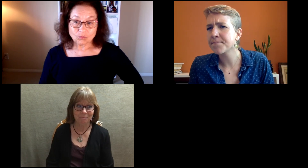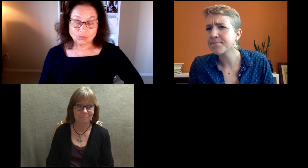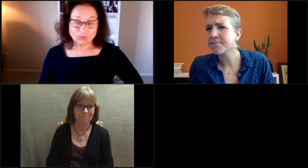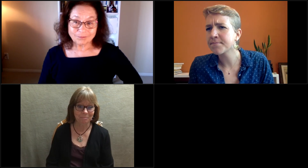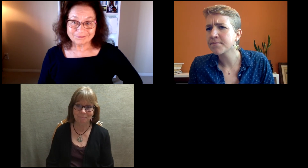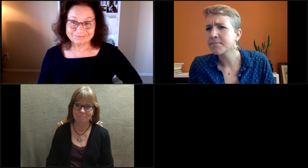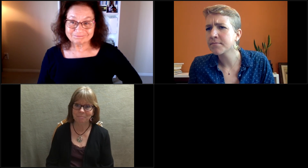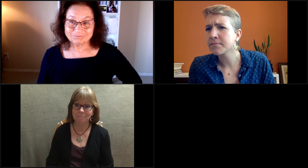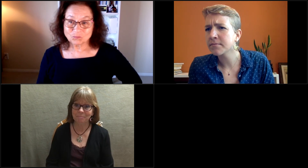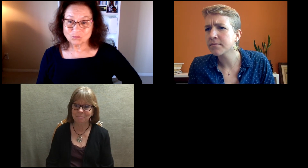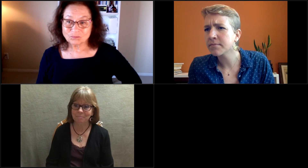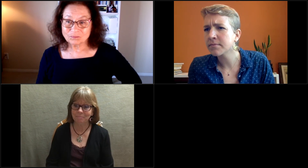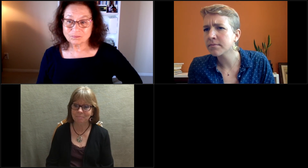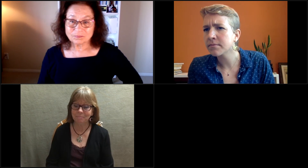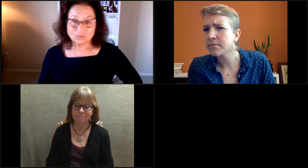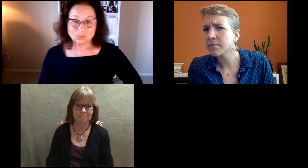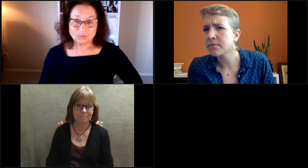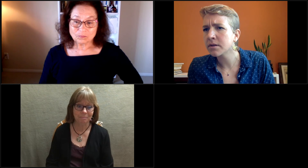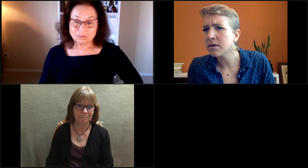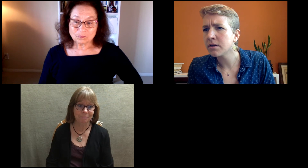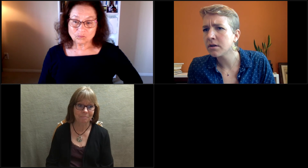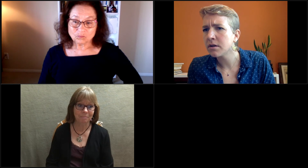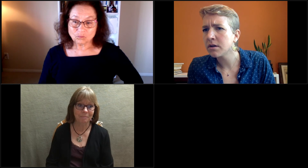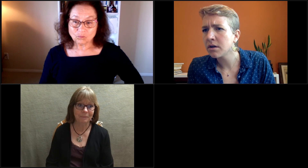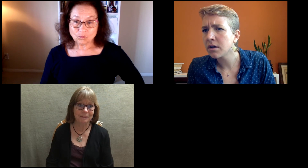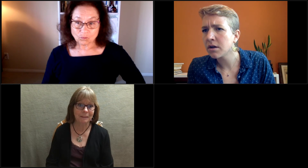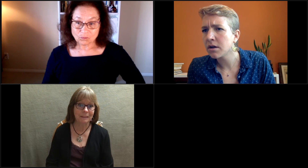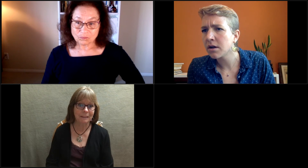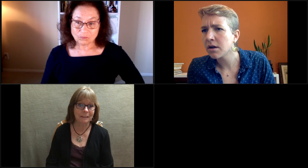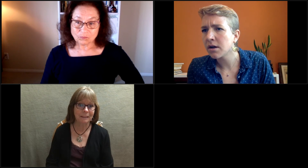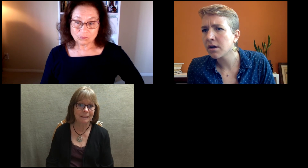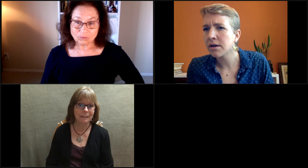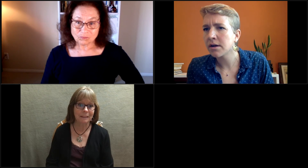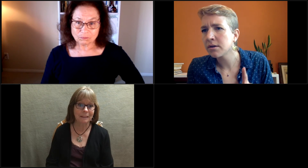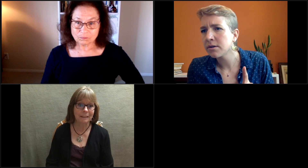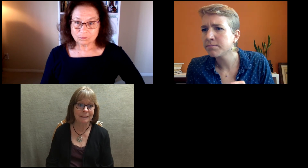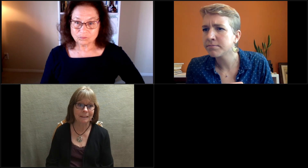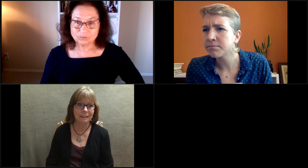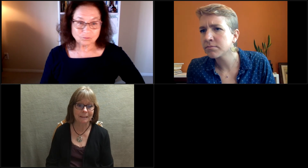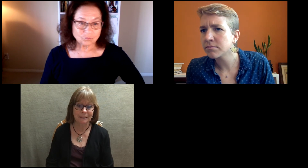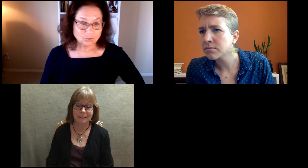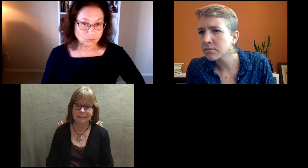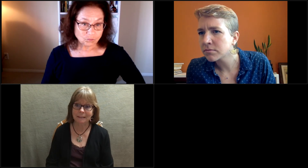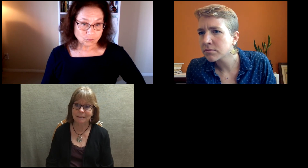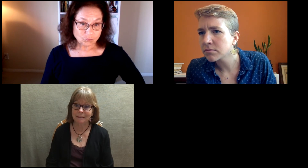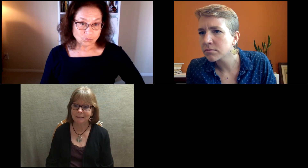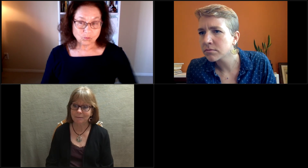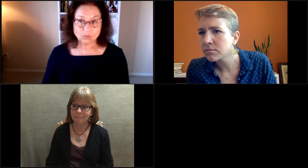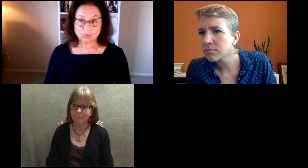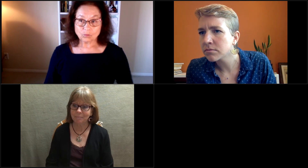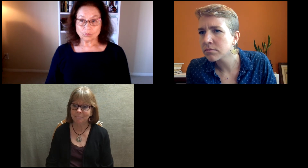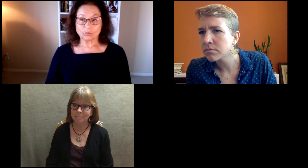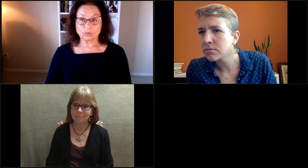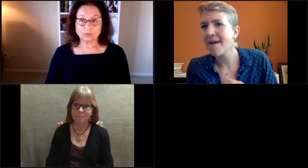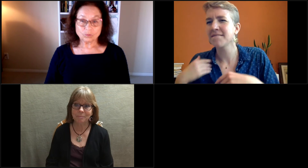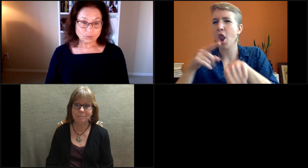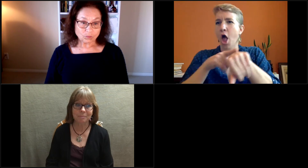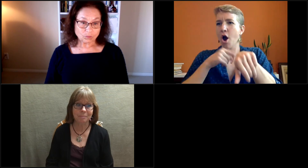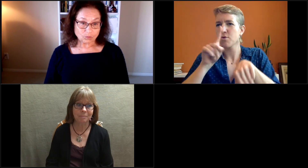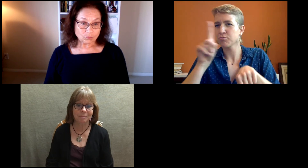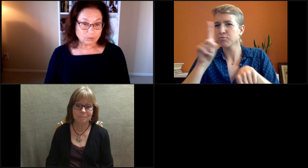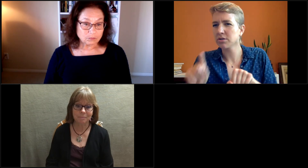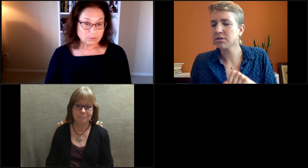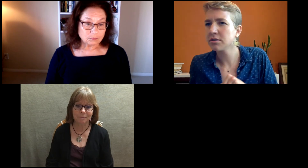Let me just see if there’s another question I can answer.